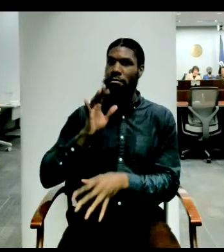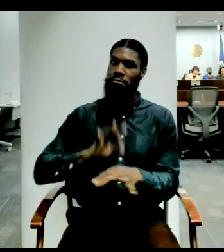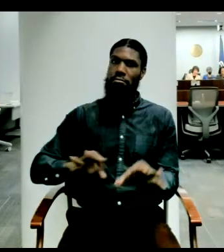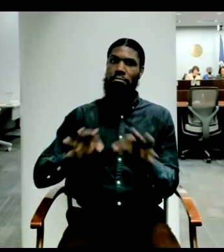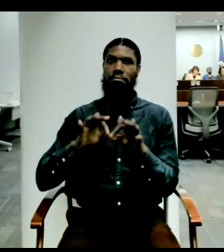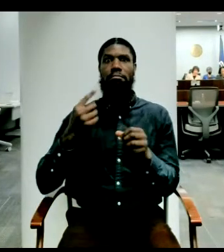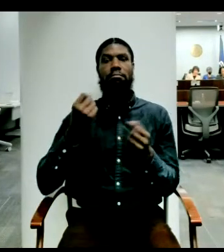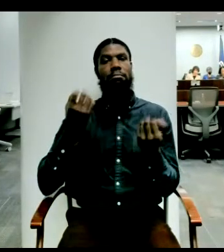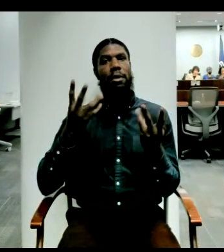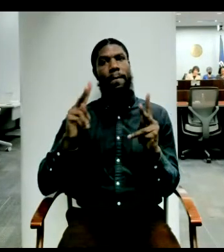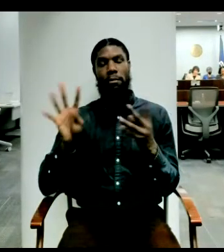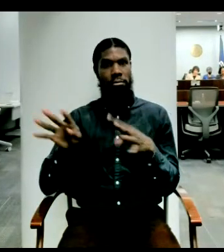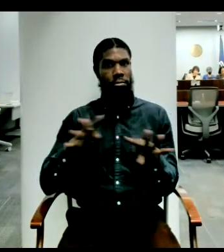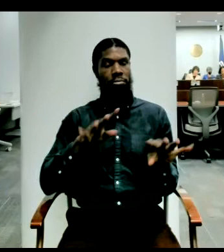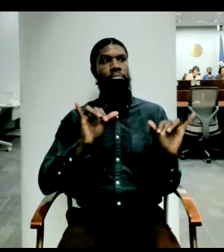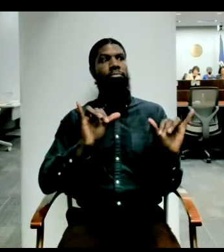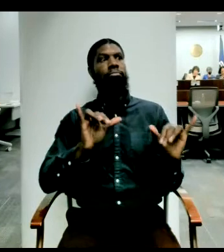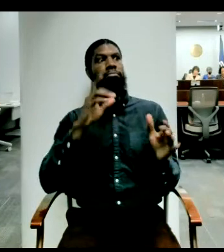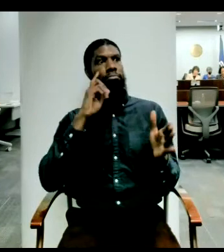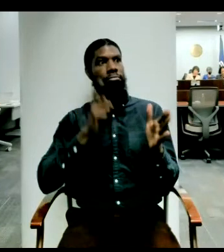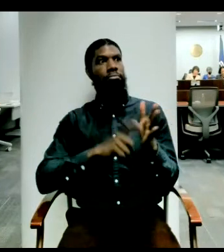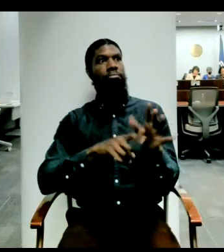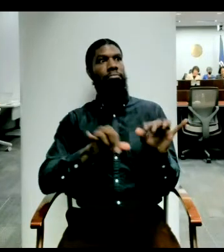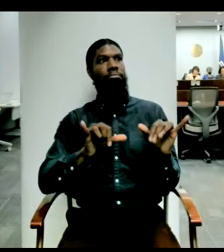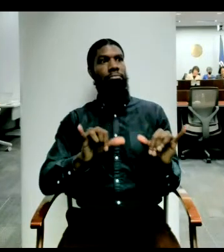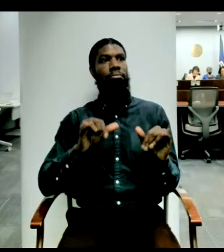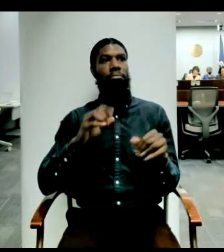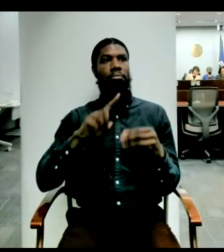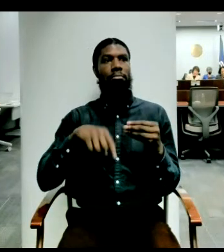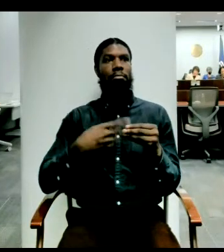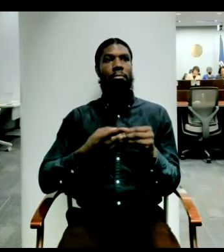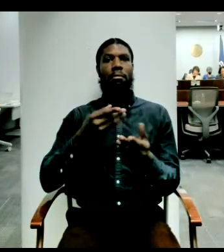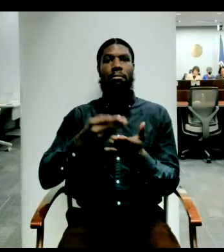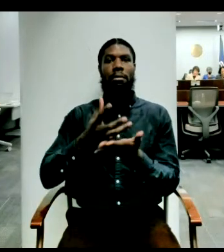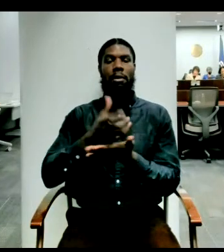and growing awareness of the ways in which rely on salary history can create